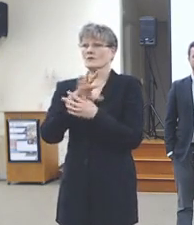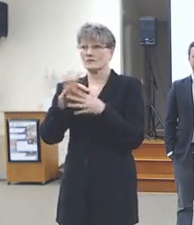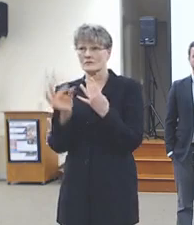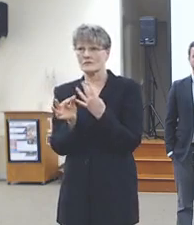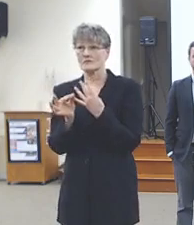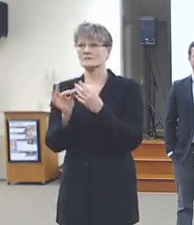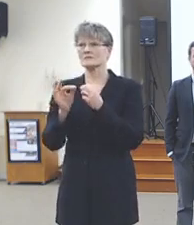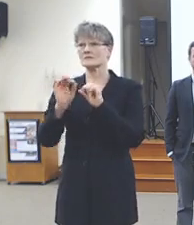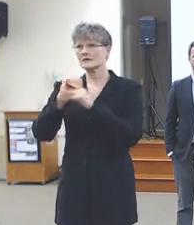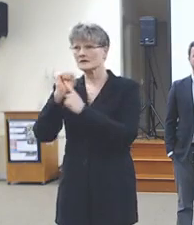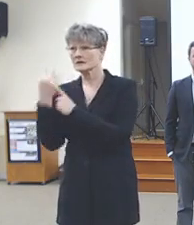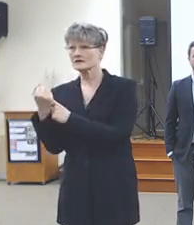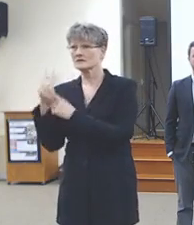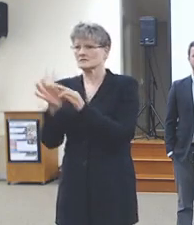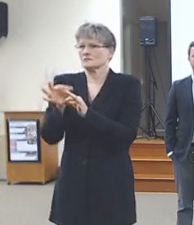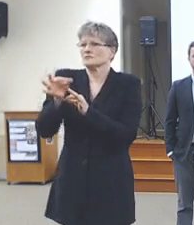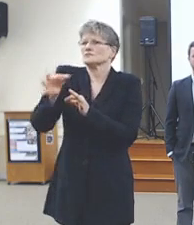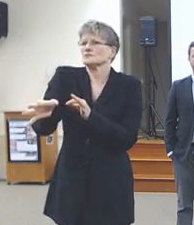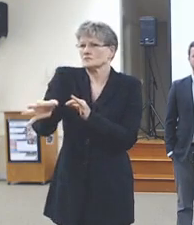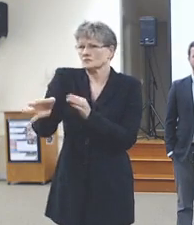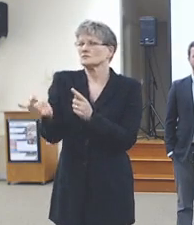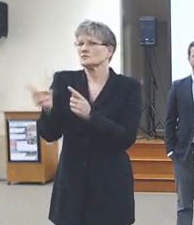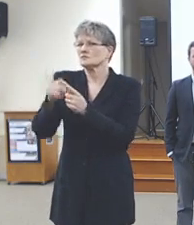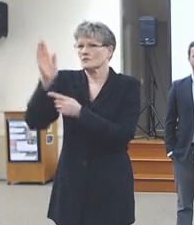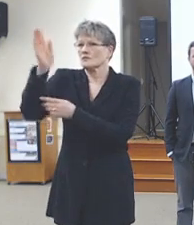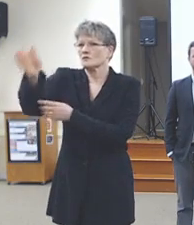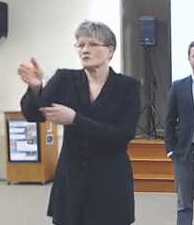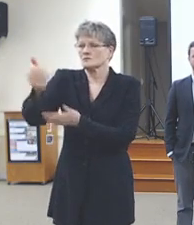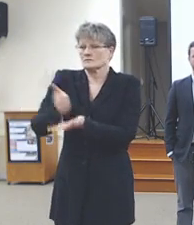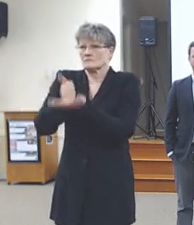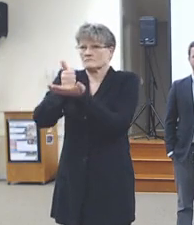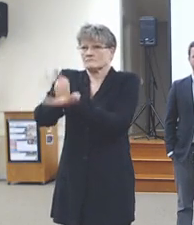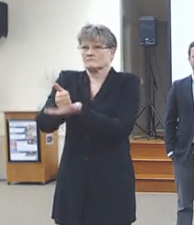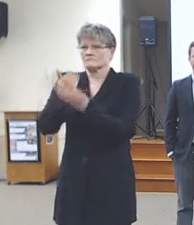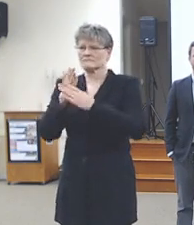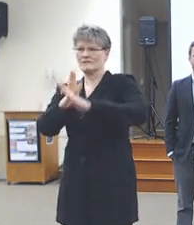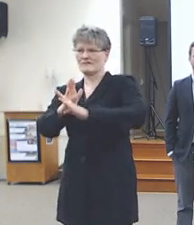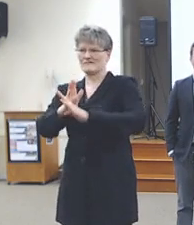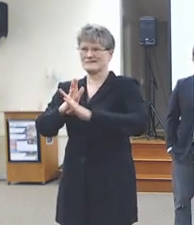until later date, just to help prevent the spread of this disease. Thank you.